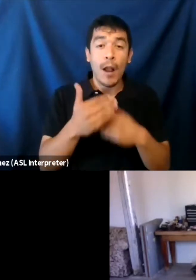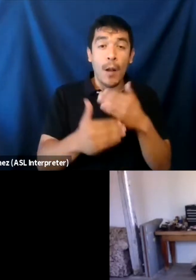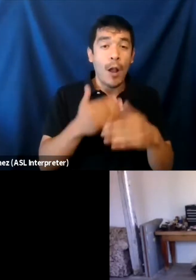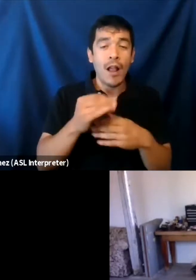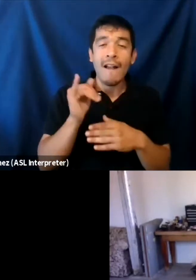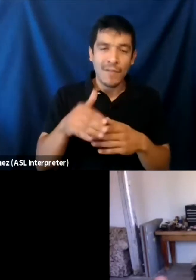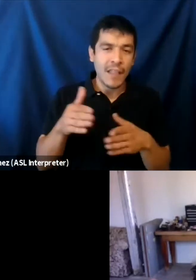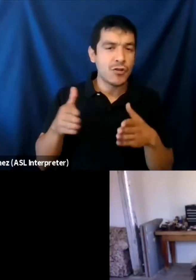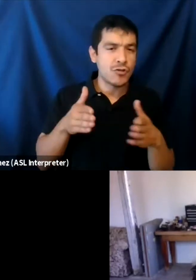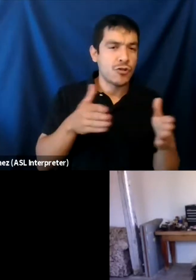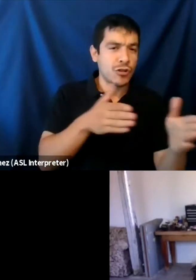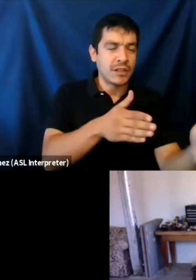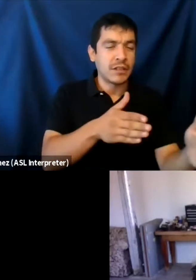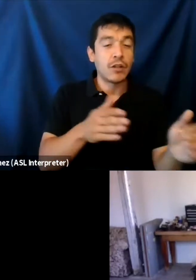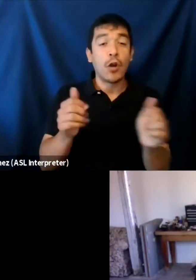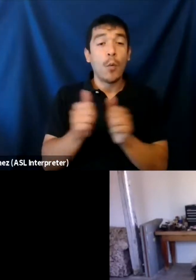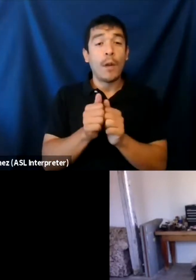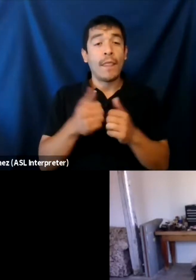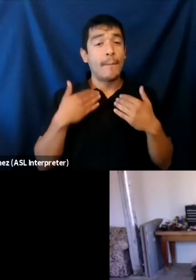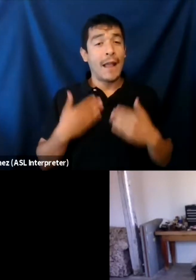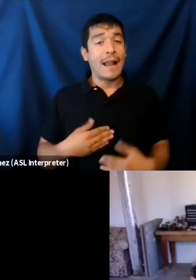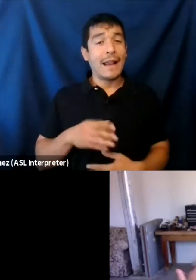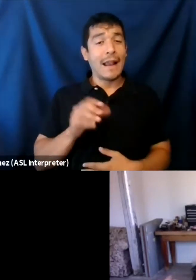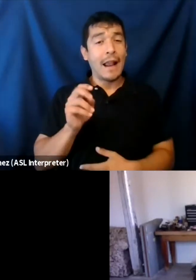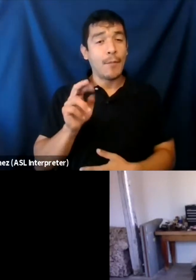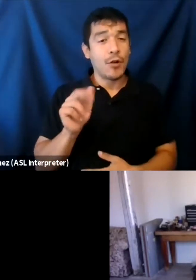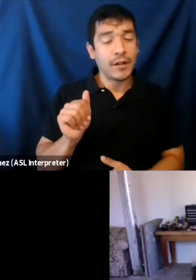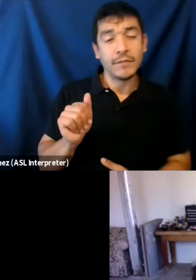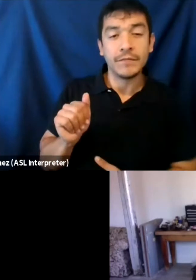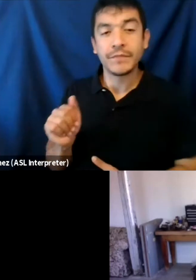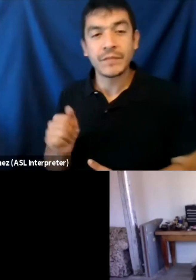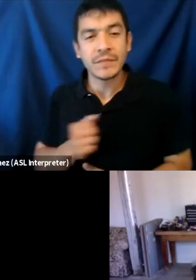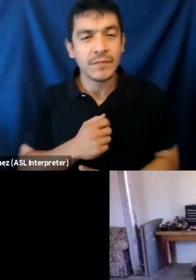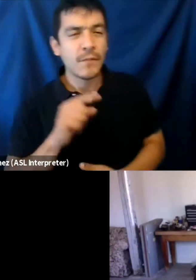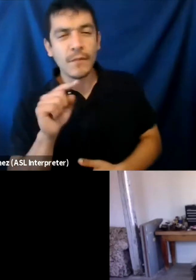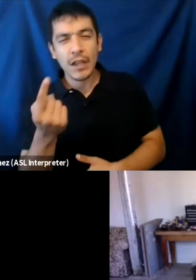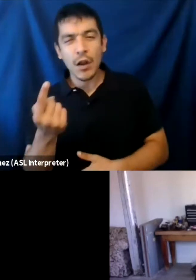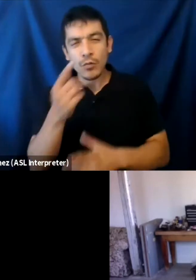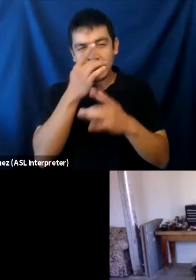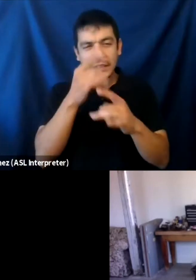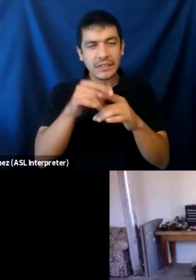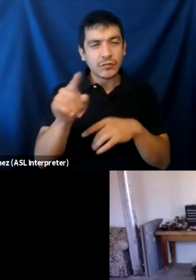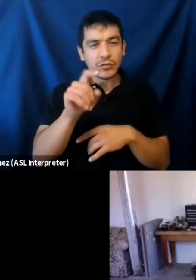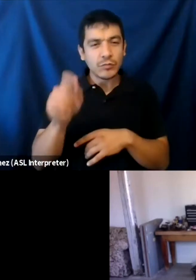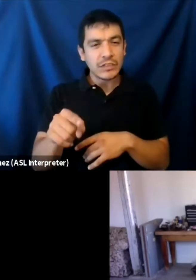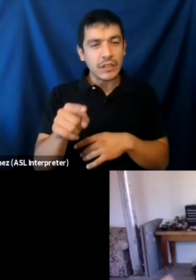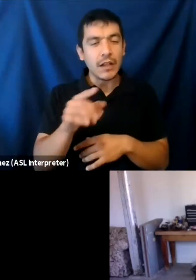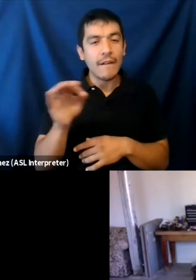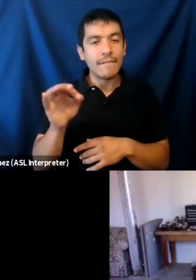So with body cameras, it's like I was, I've always been drawn to these questions of like image and power